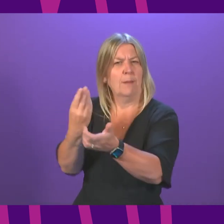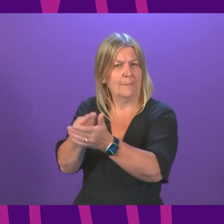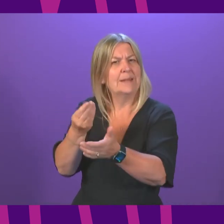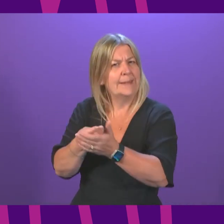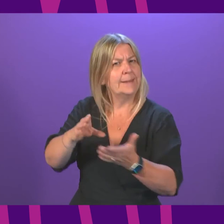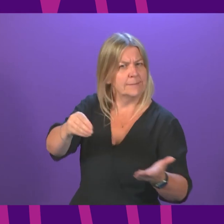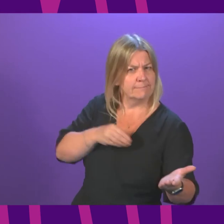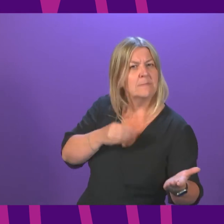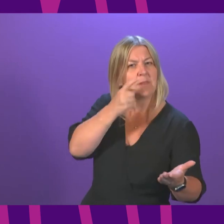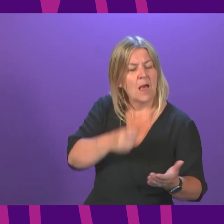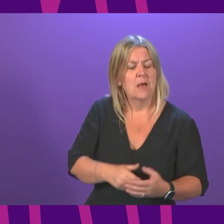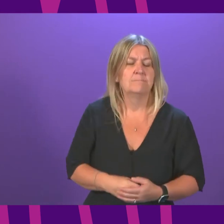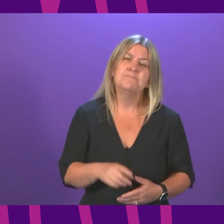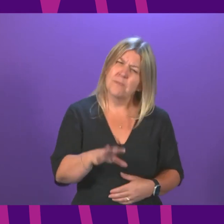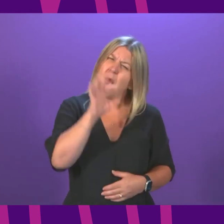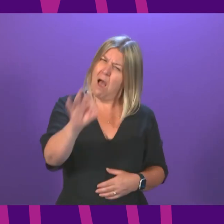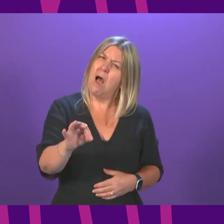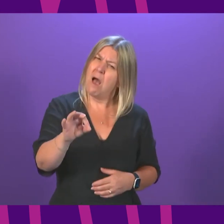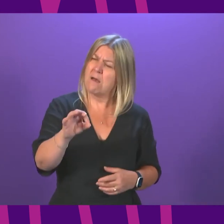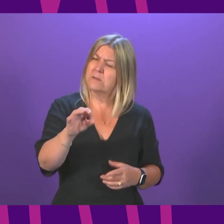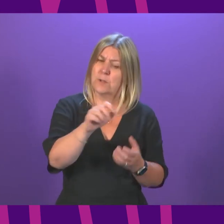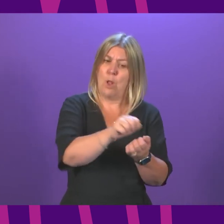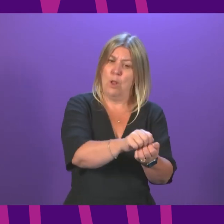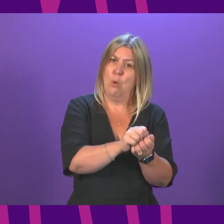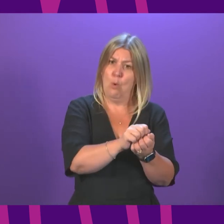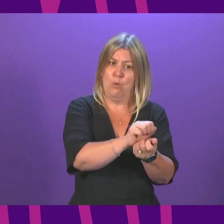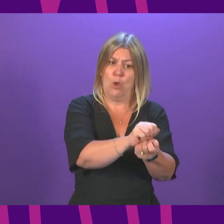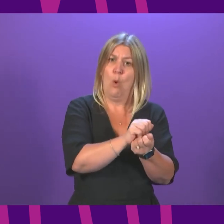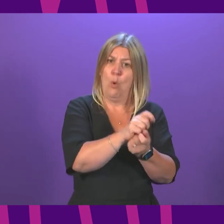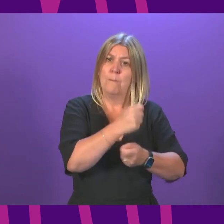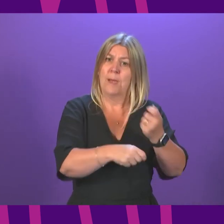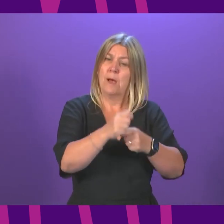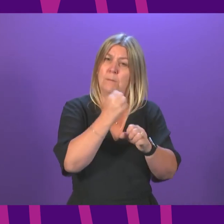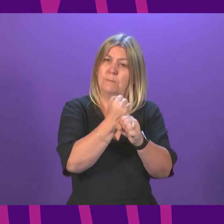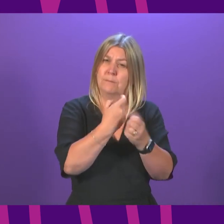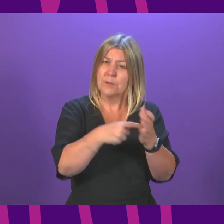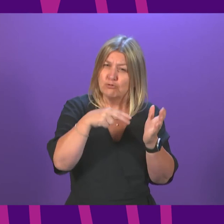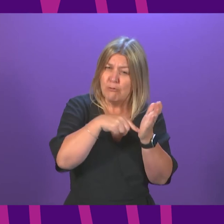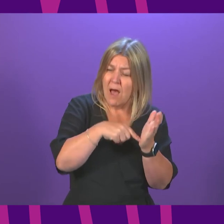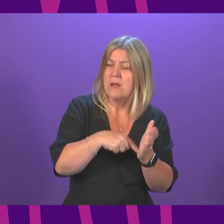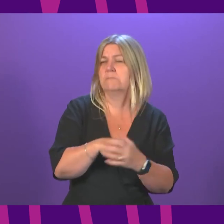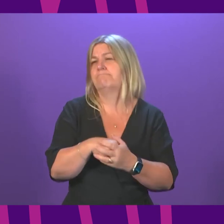we do not need some kind of legislation—we do—but we want to see a better, more considered